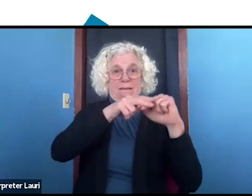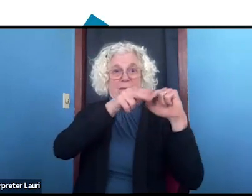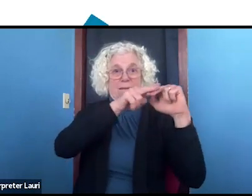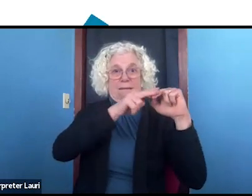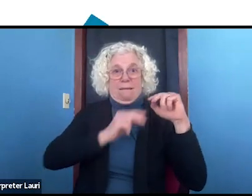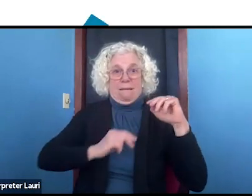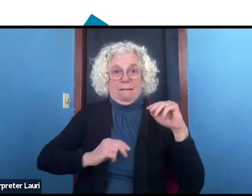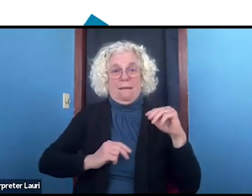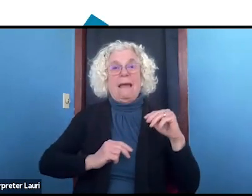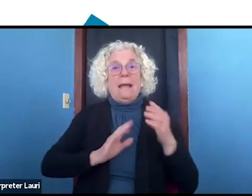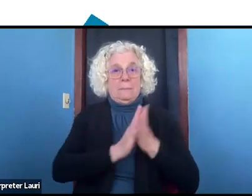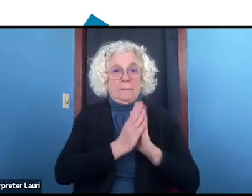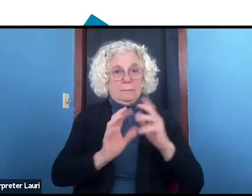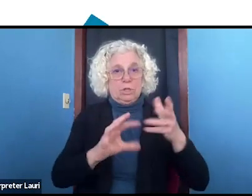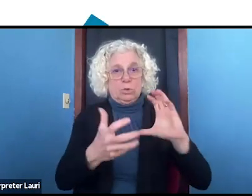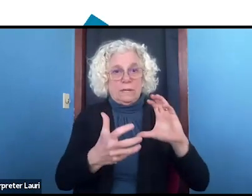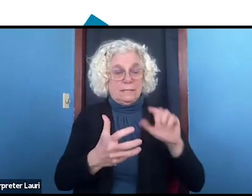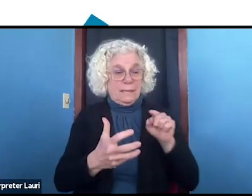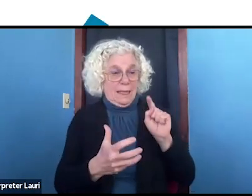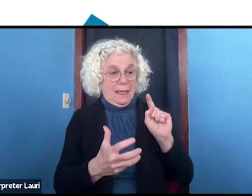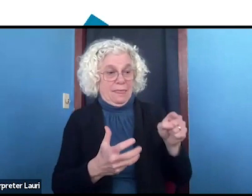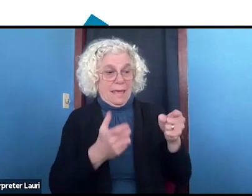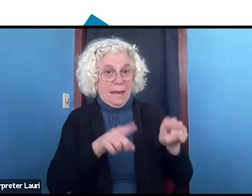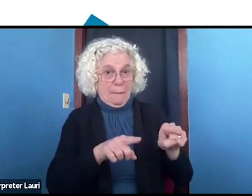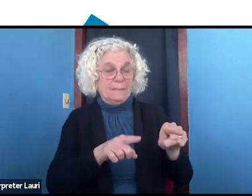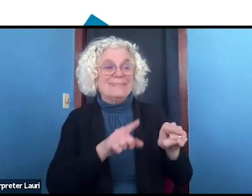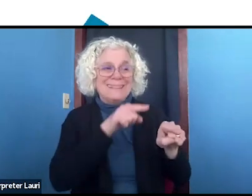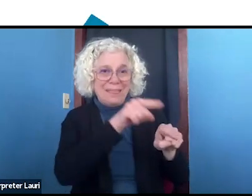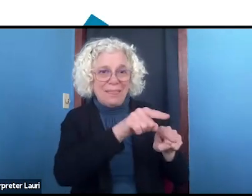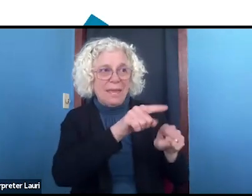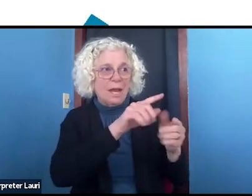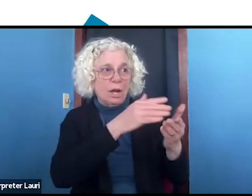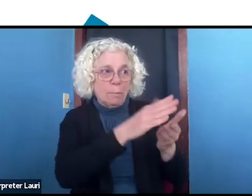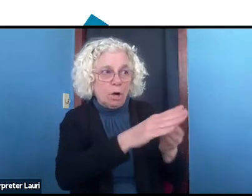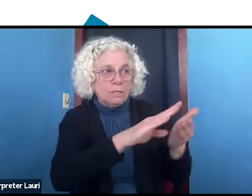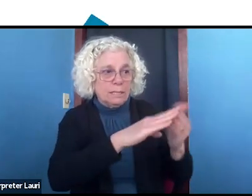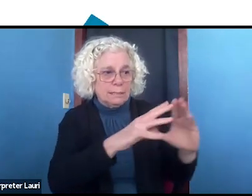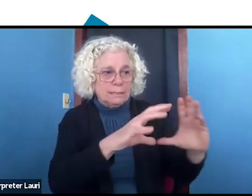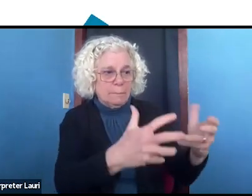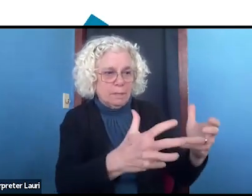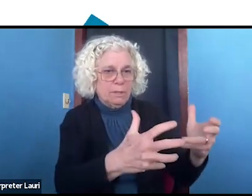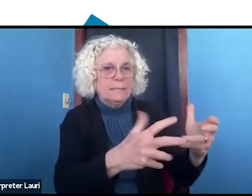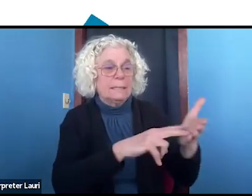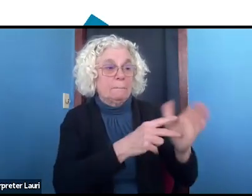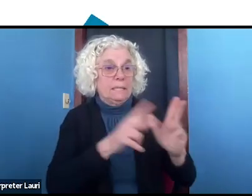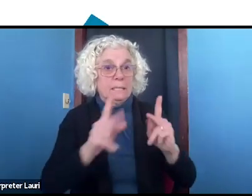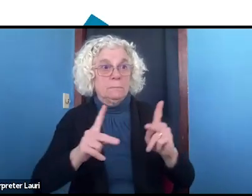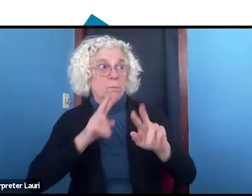And if a behavioral health crisis in a marginalized community most likely results in a public safety response where police or EMTs